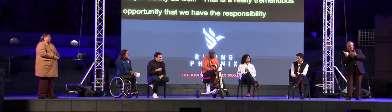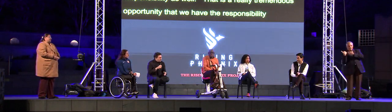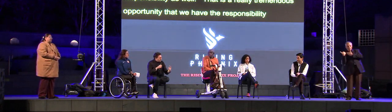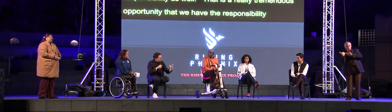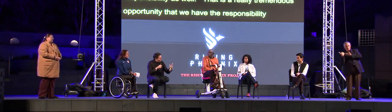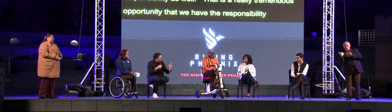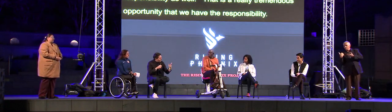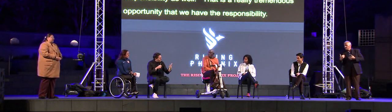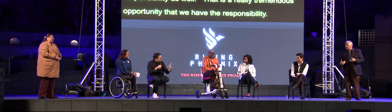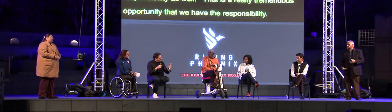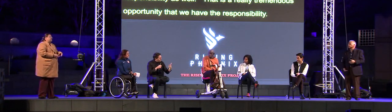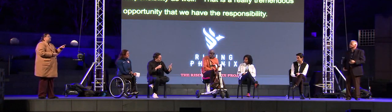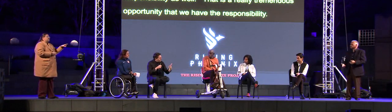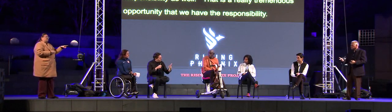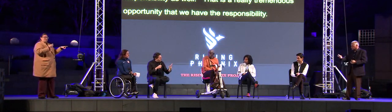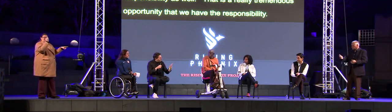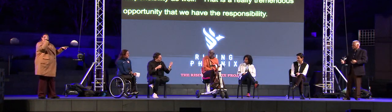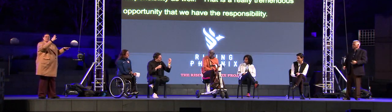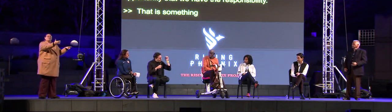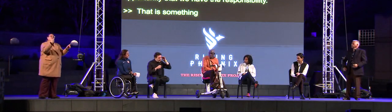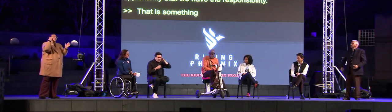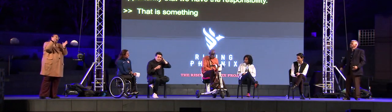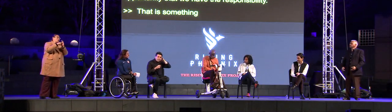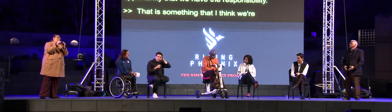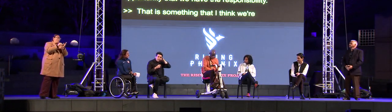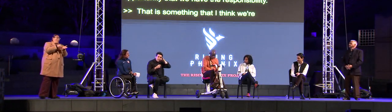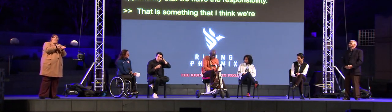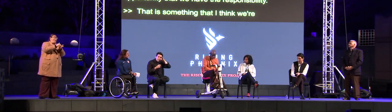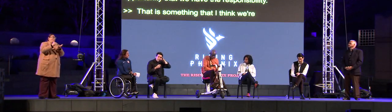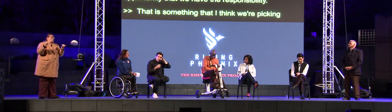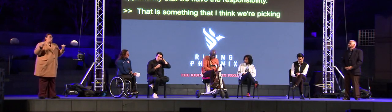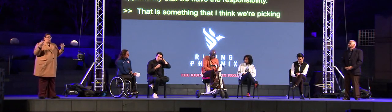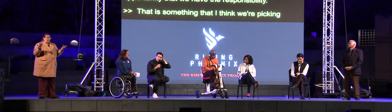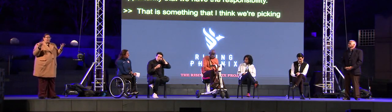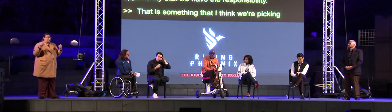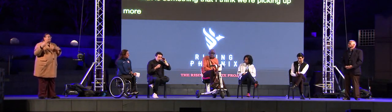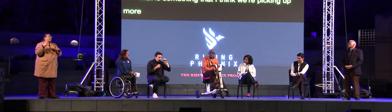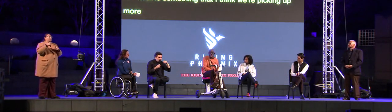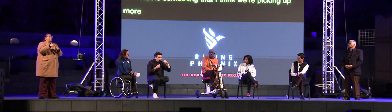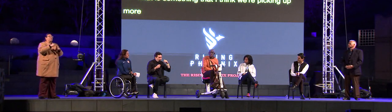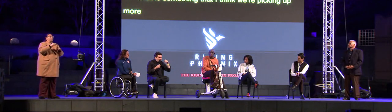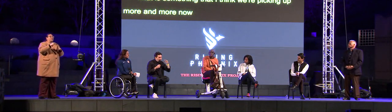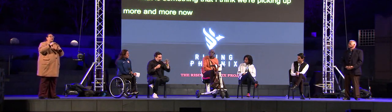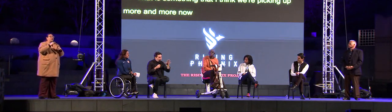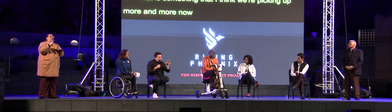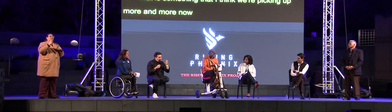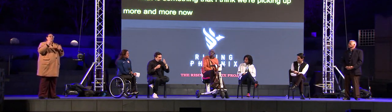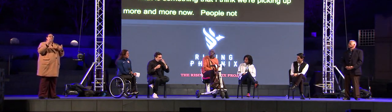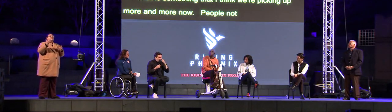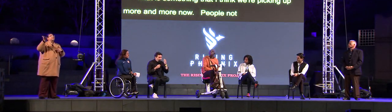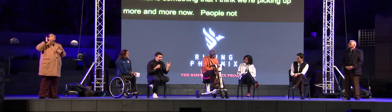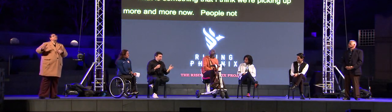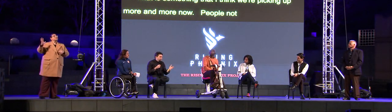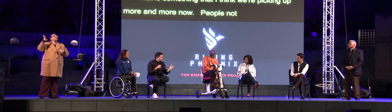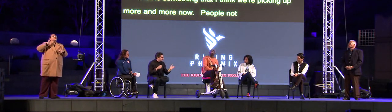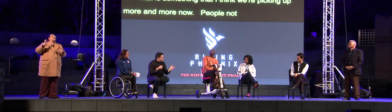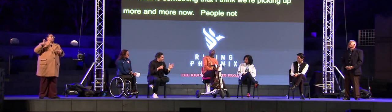And something that I think we're picking up more and more now is people not just-- in the old days-- because I love the Olympics.